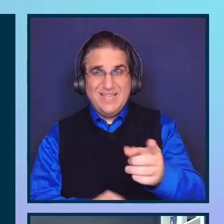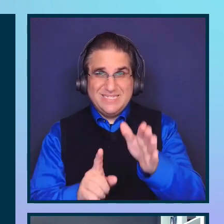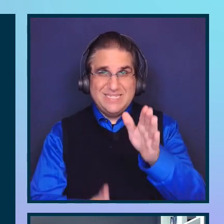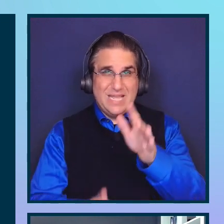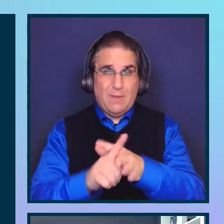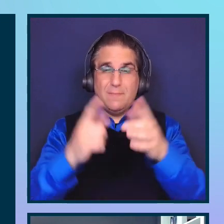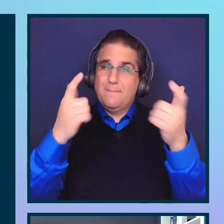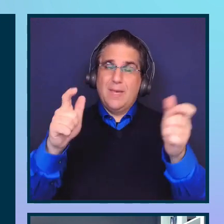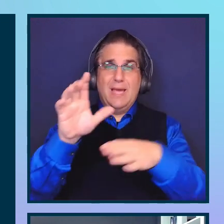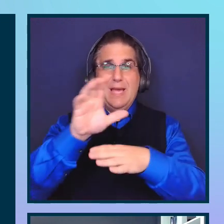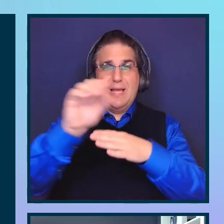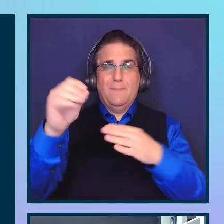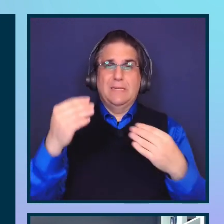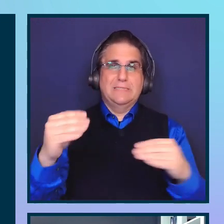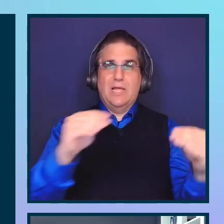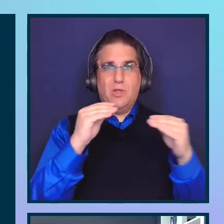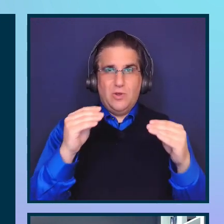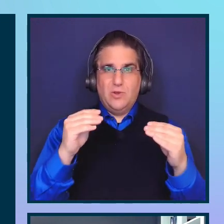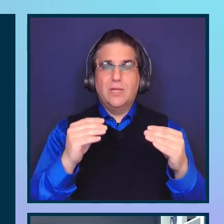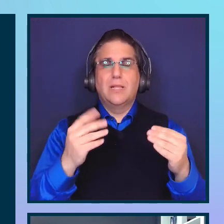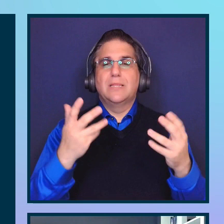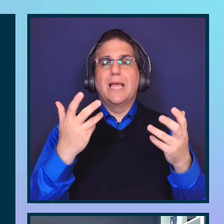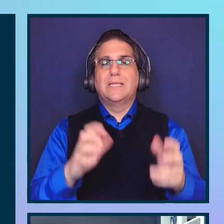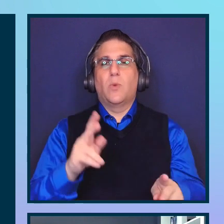when they were trying to avoid people from scalpers,